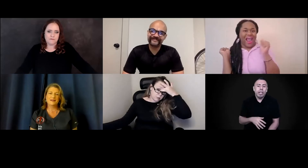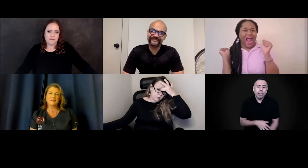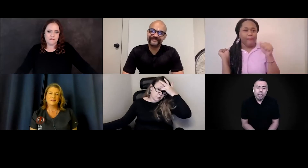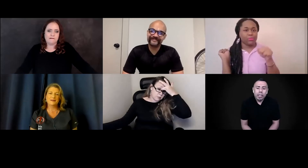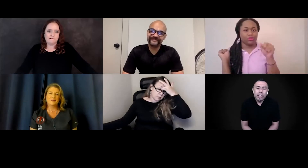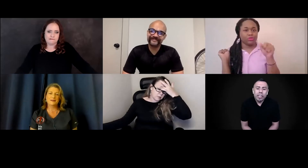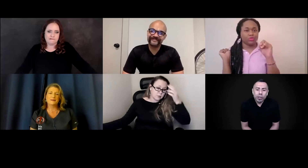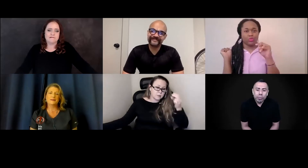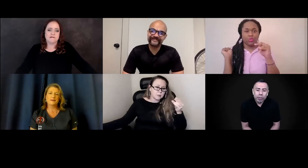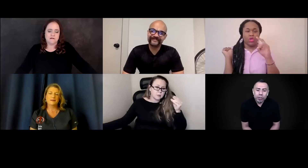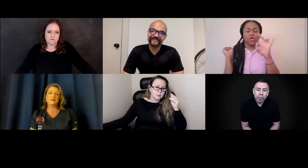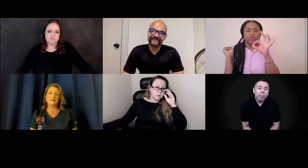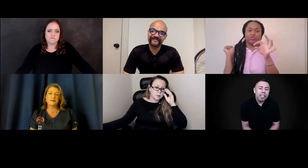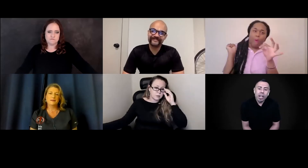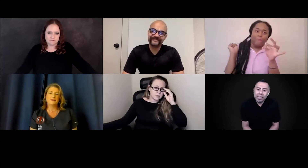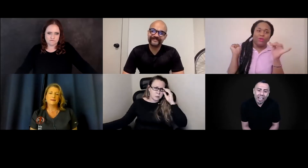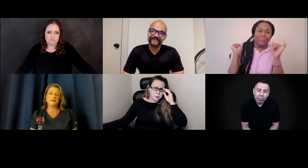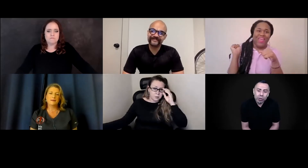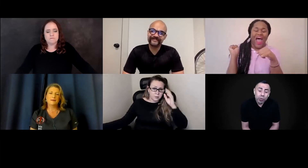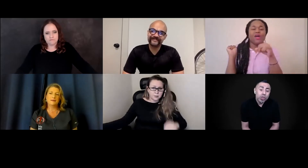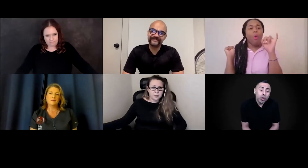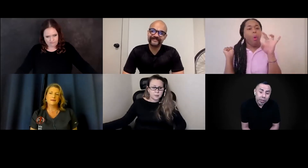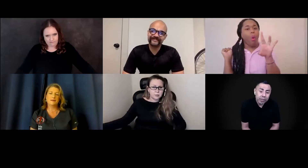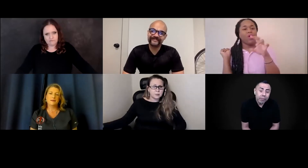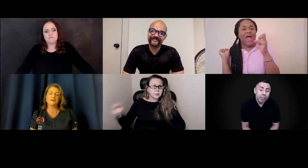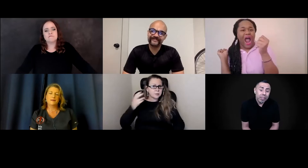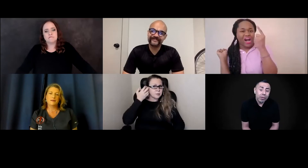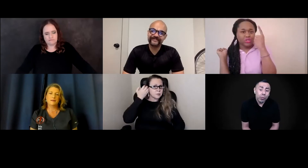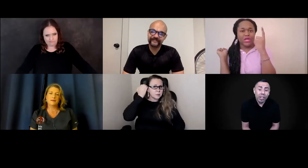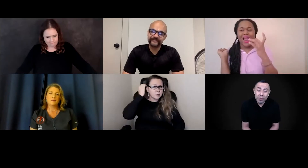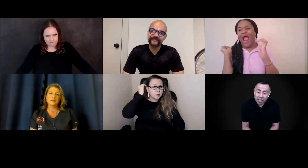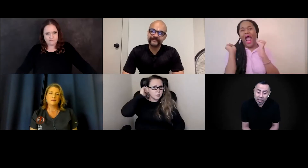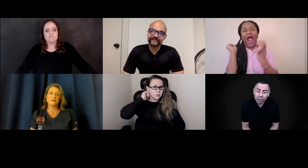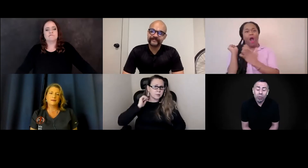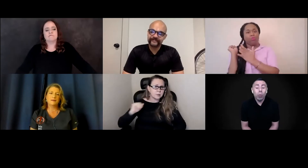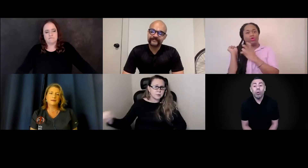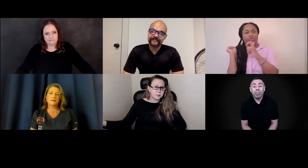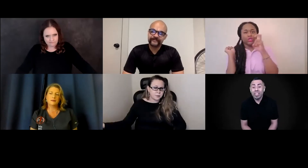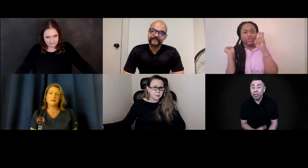have got that wrong, the interpreters might not be able to interpret what I'm saying.